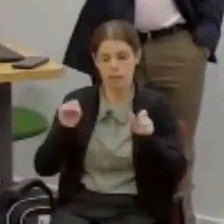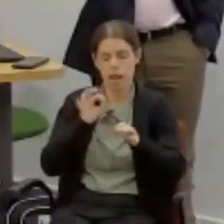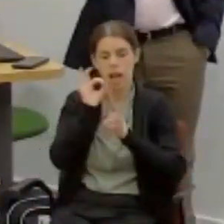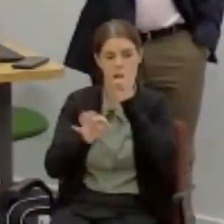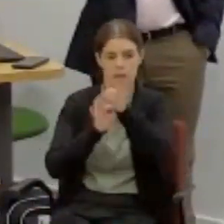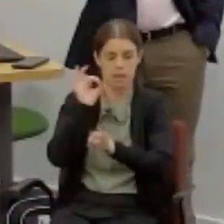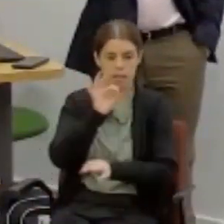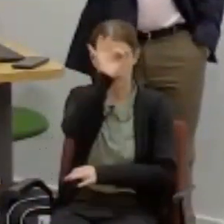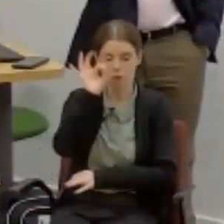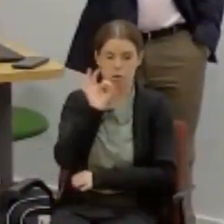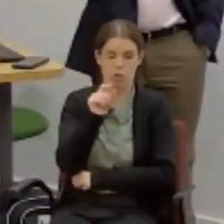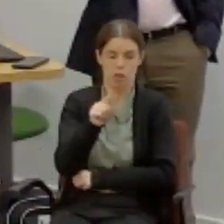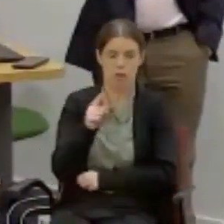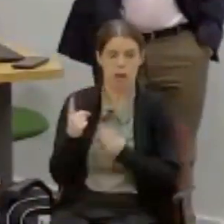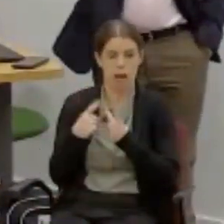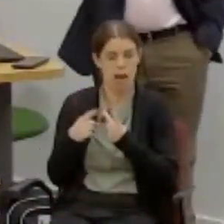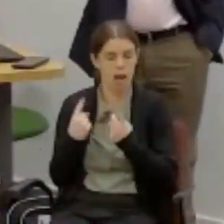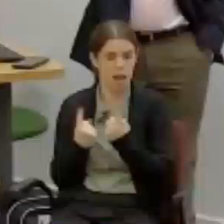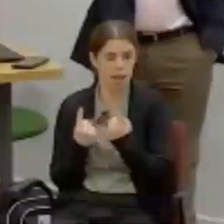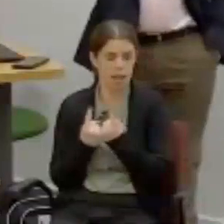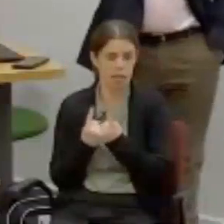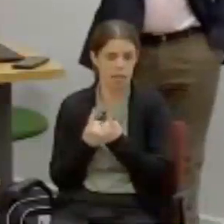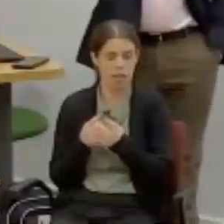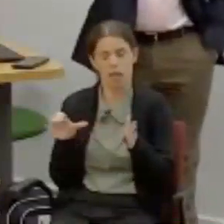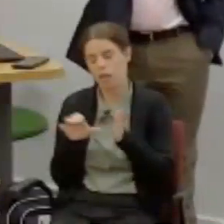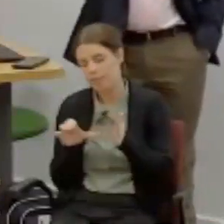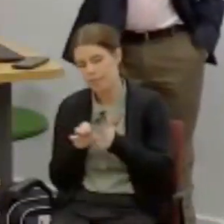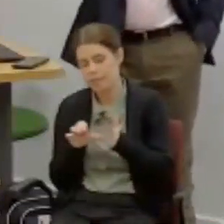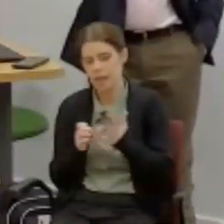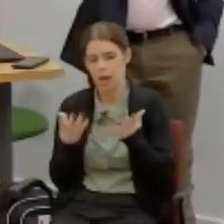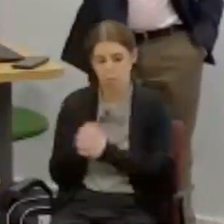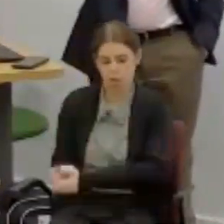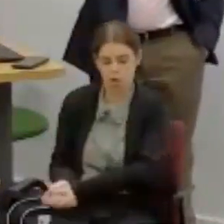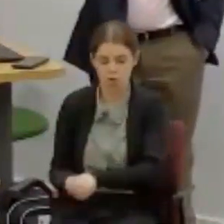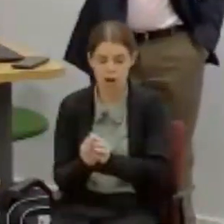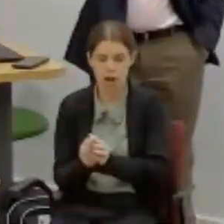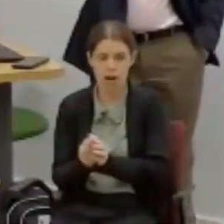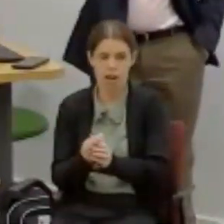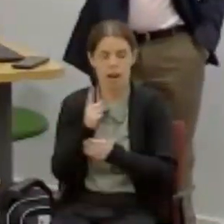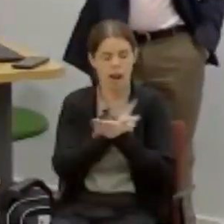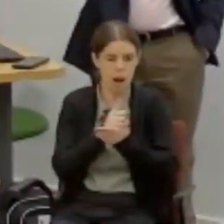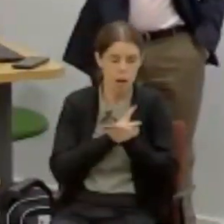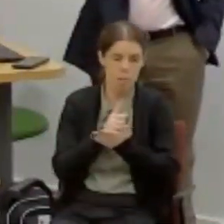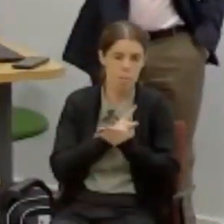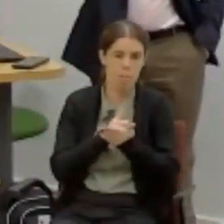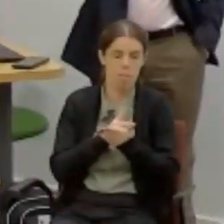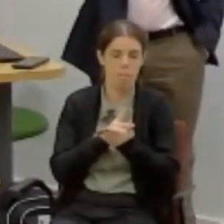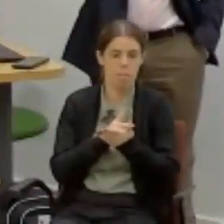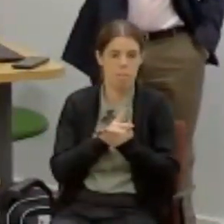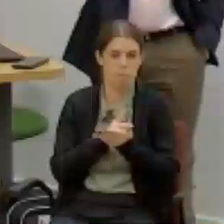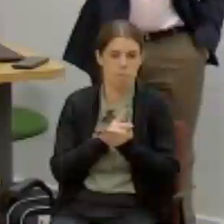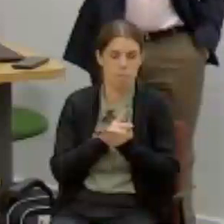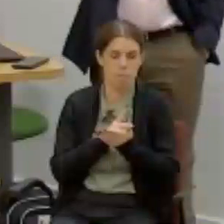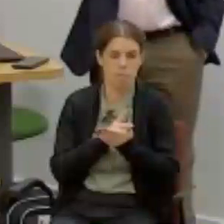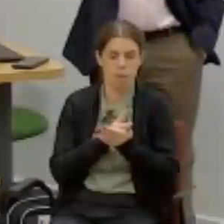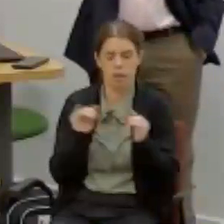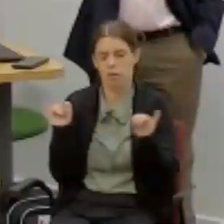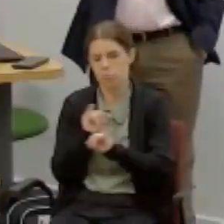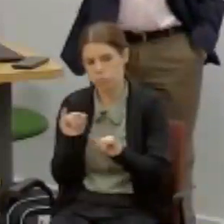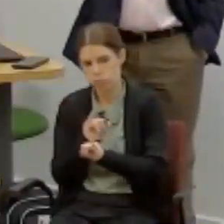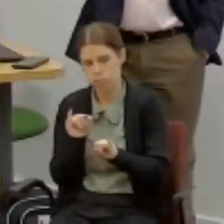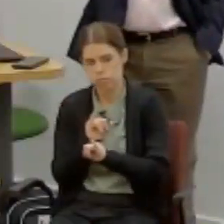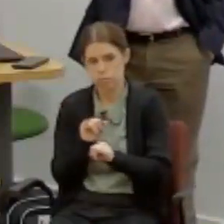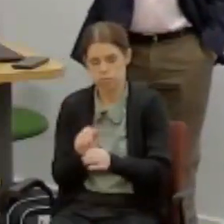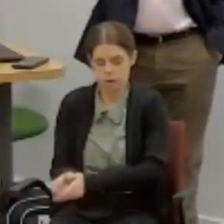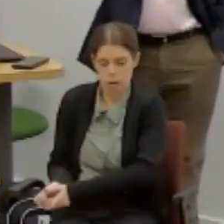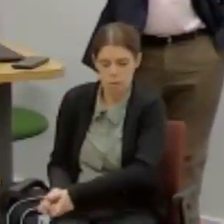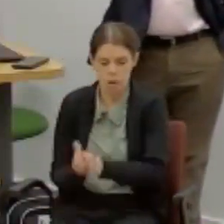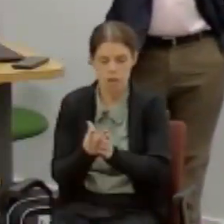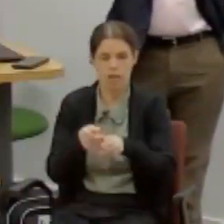The other thing is that I mean the serve injuries for the ball with the death serve injuries